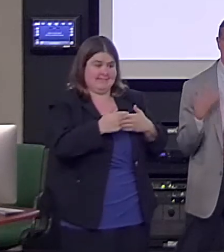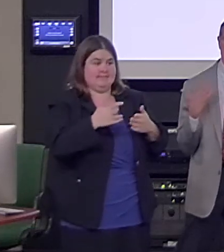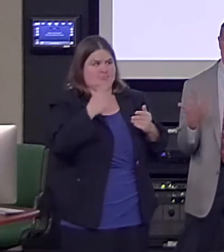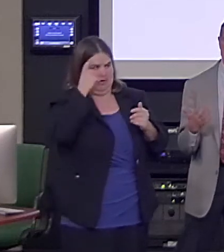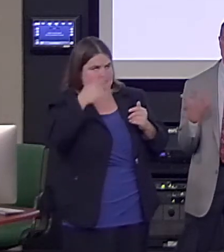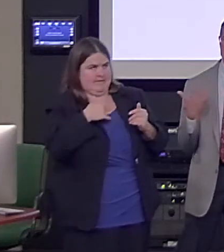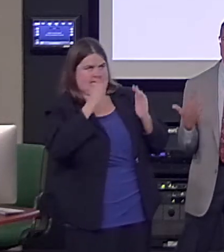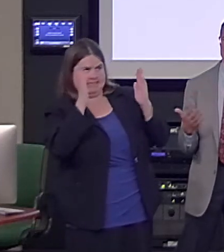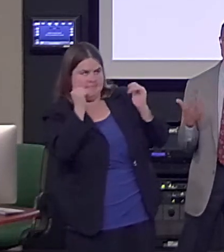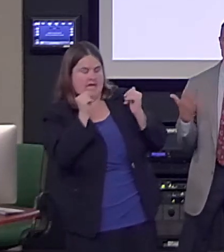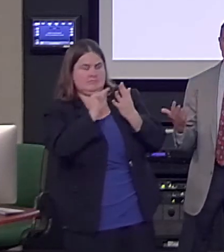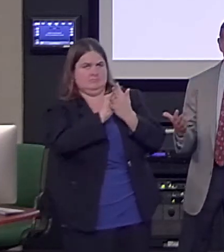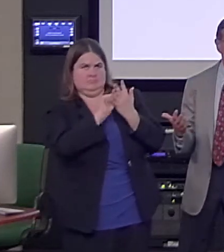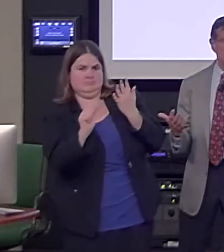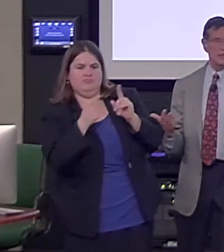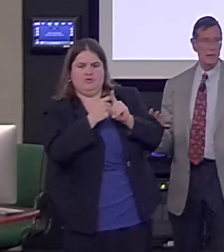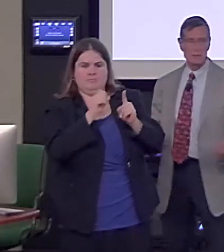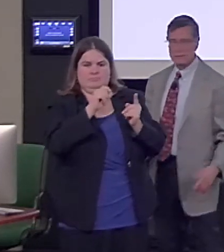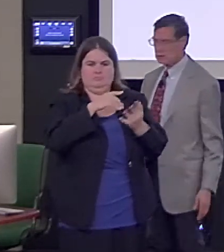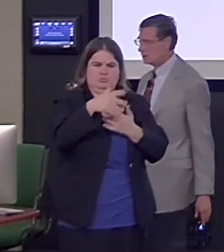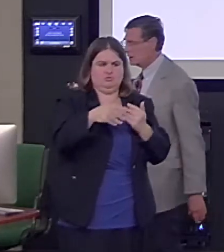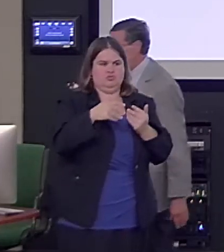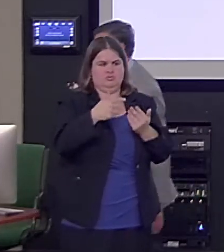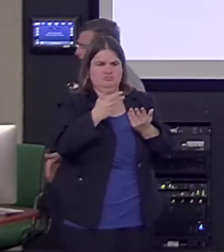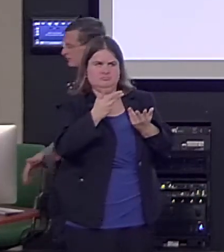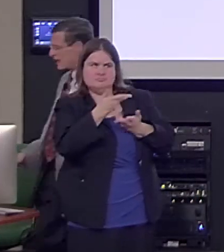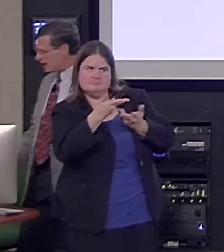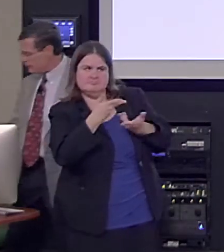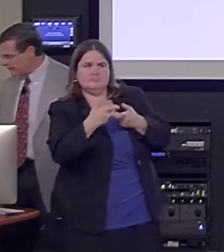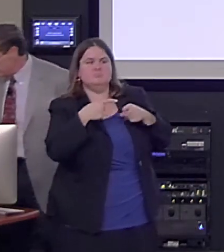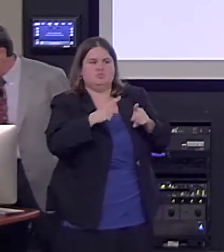of their social interaction in the first year of life.